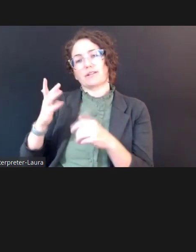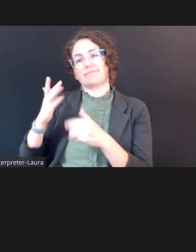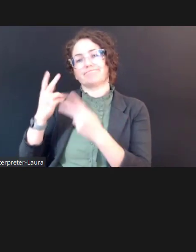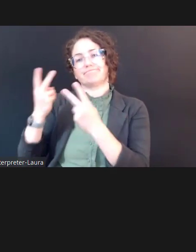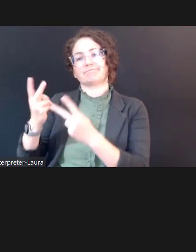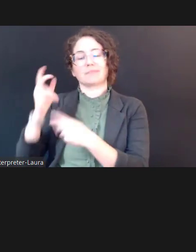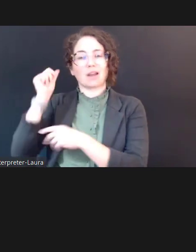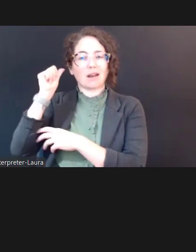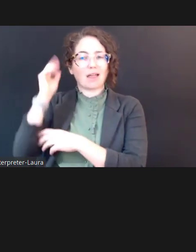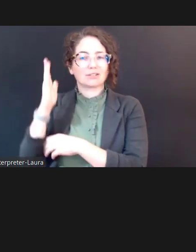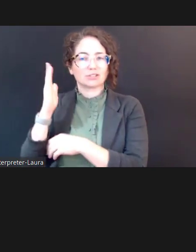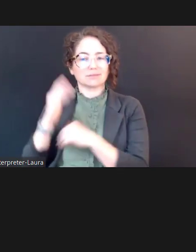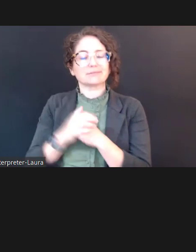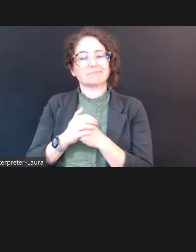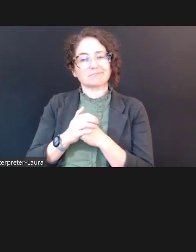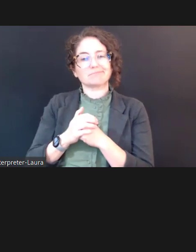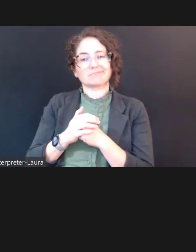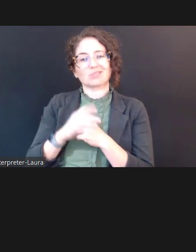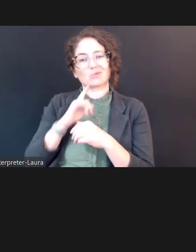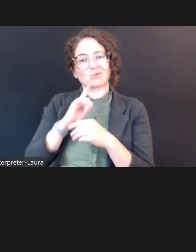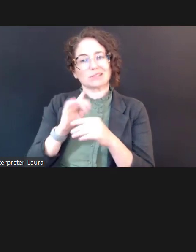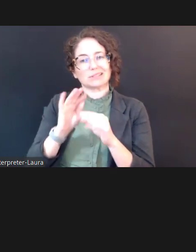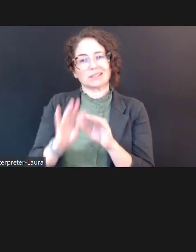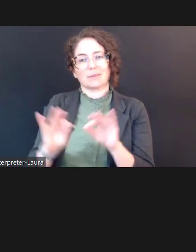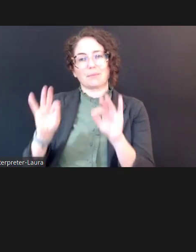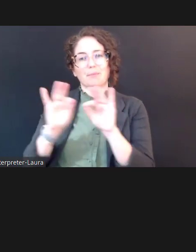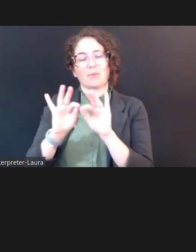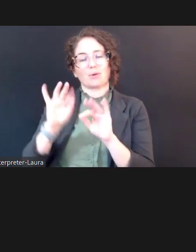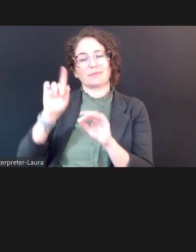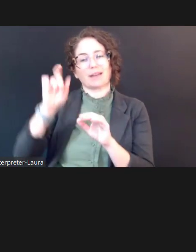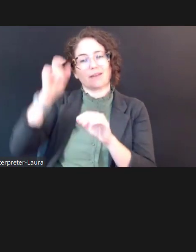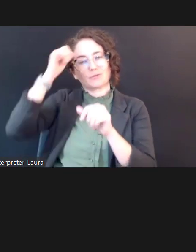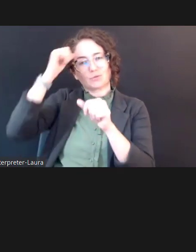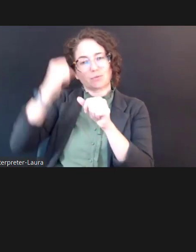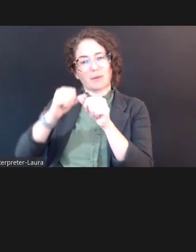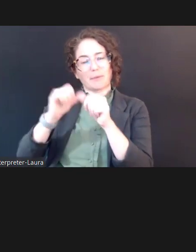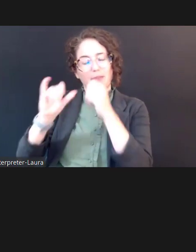We're kind of in a culture where we think when we make a referral to